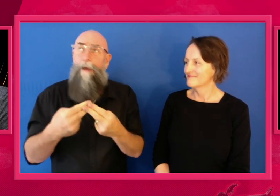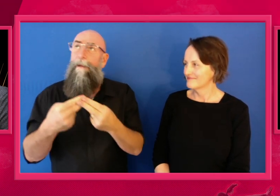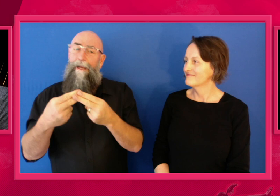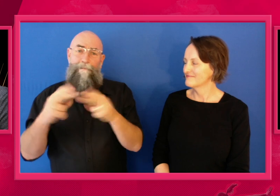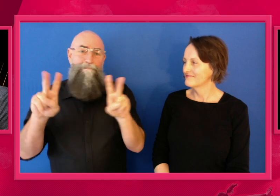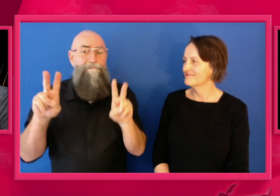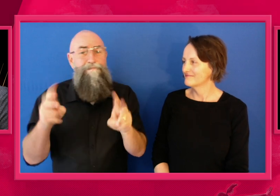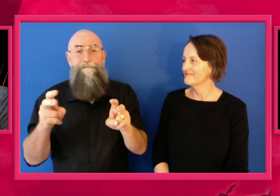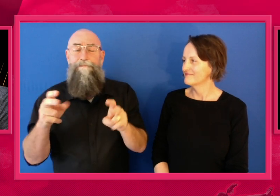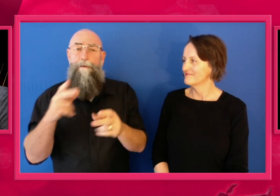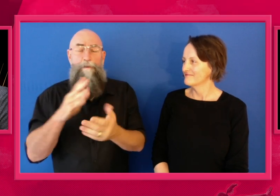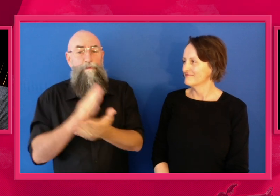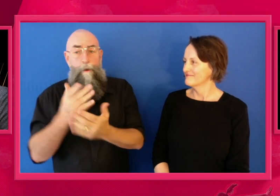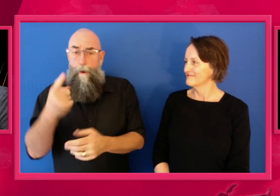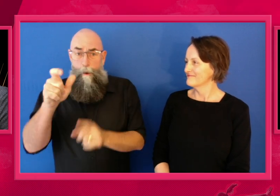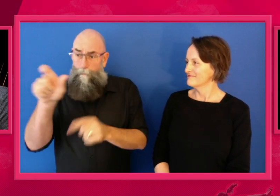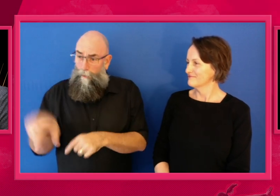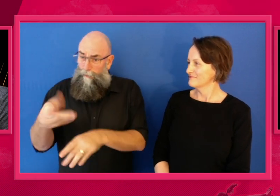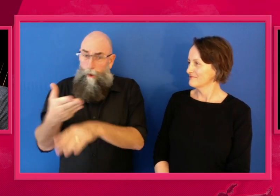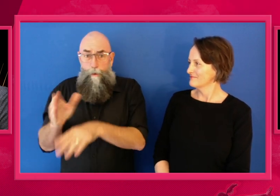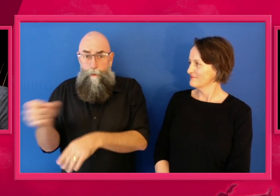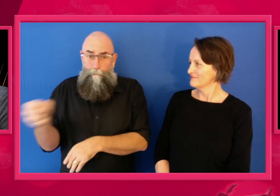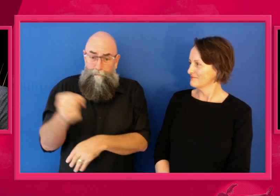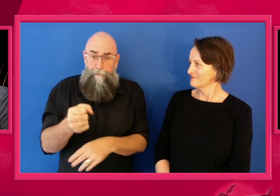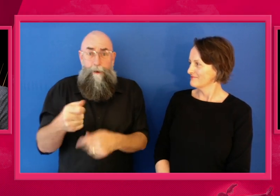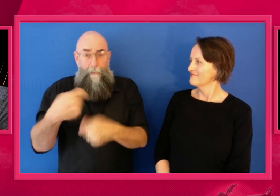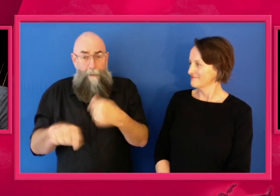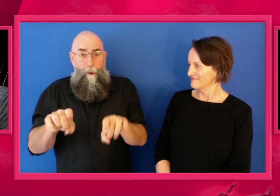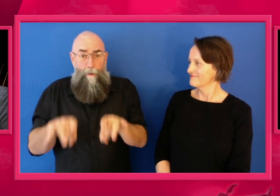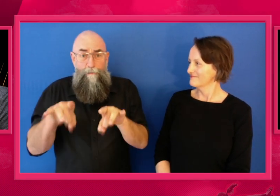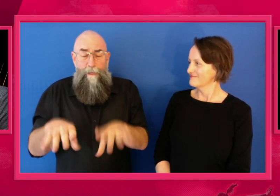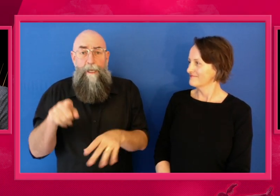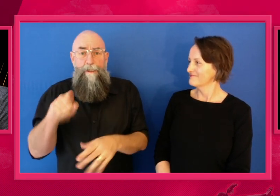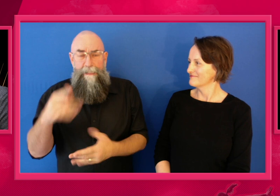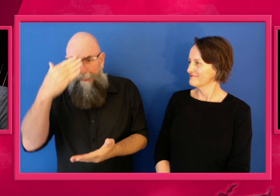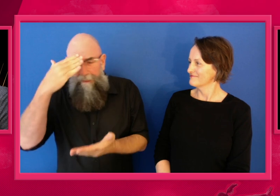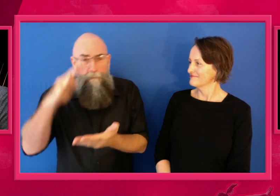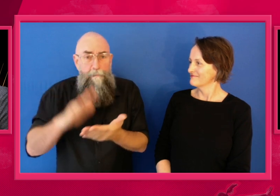of our newest competitors, who has experienced so much success when she represented China.